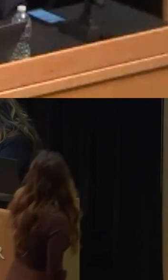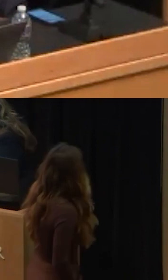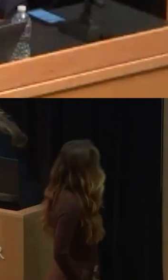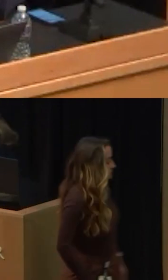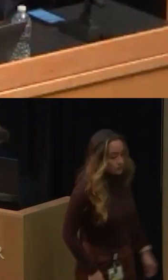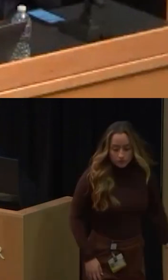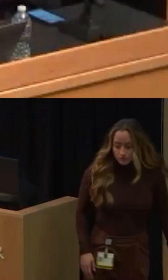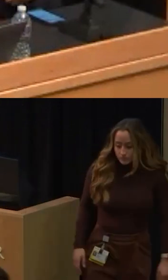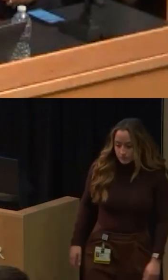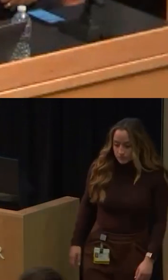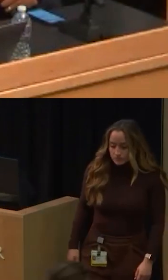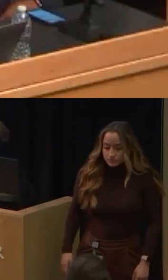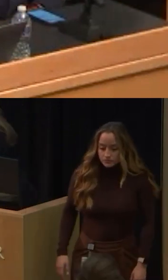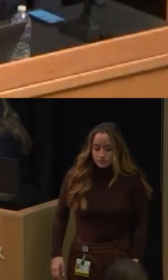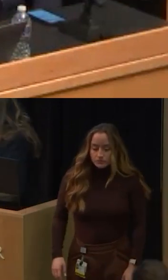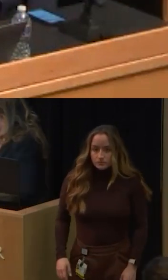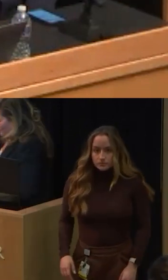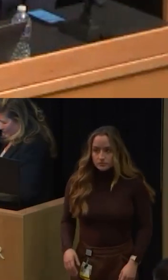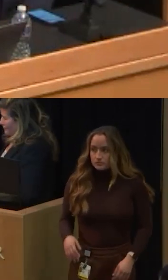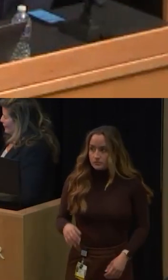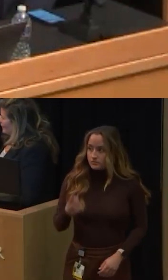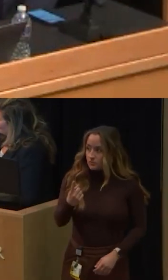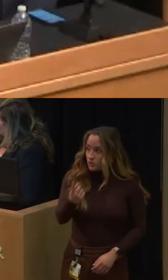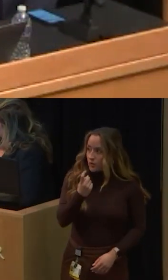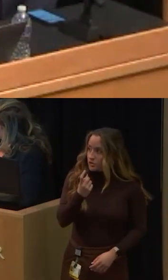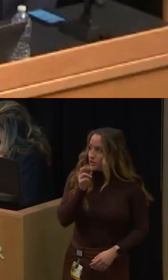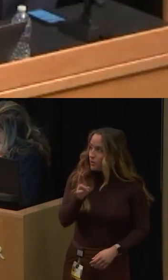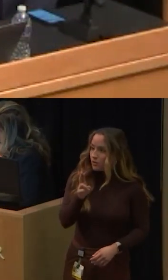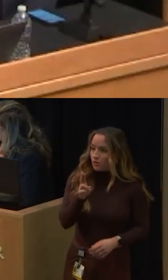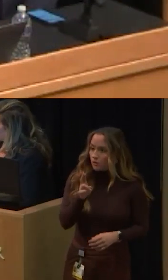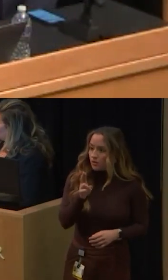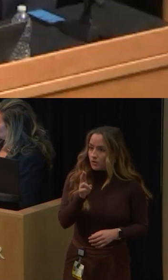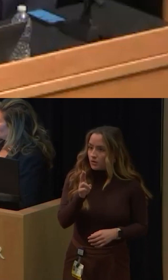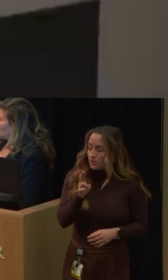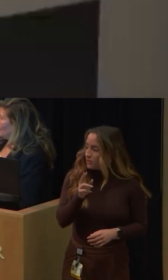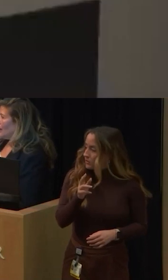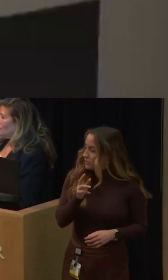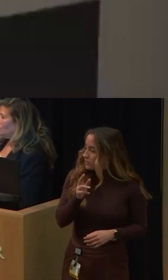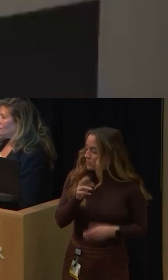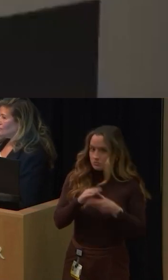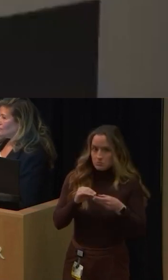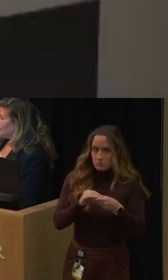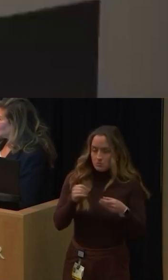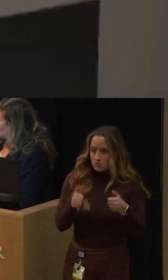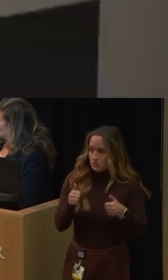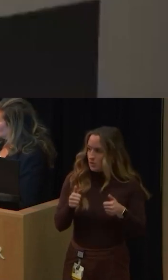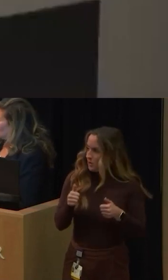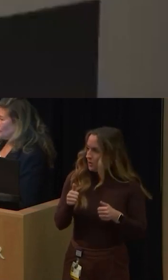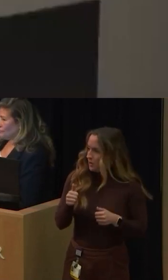Did you want take the question? Or do you want me to talk about the last? I think if you can- She has a question. - Oh, okay.